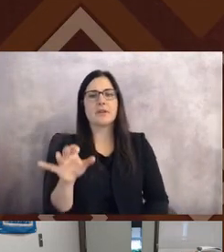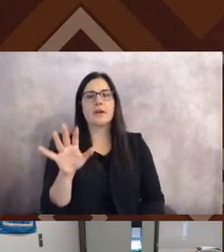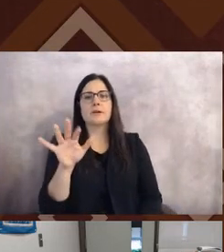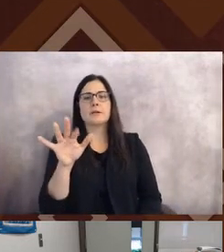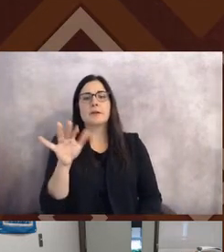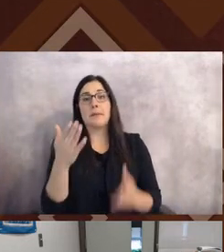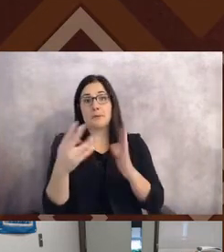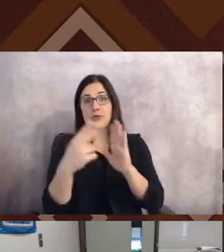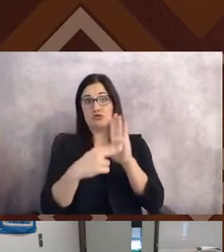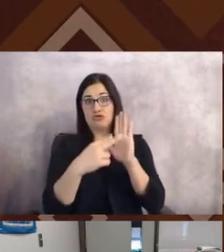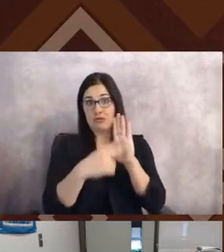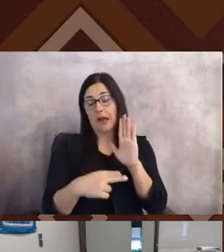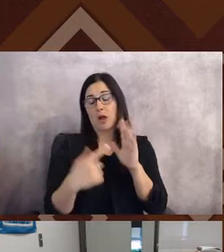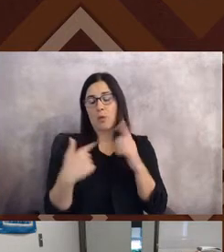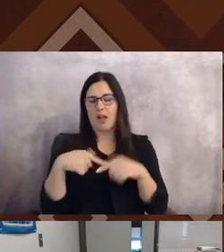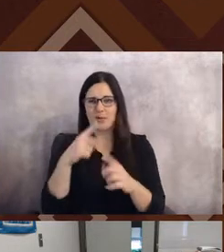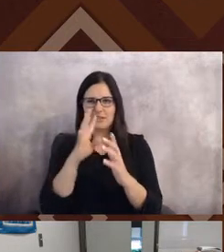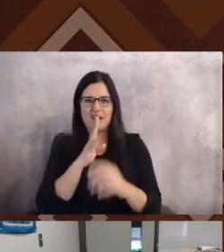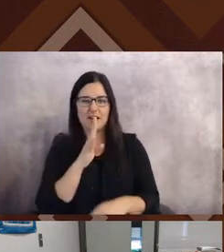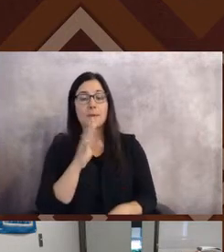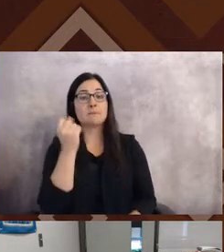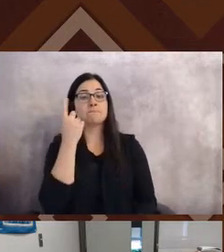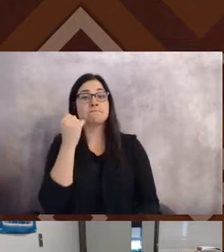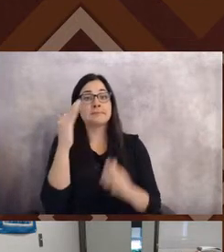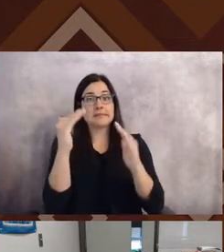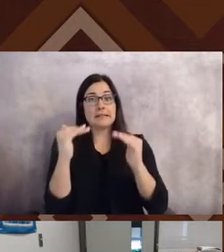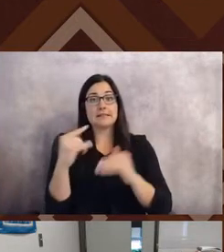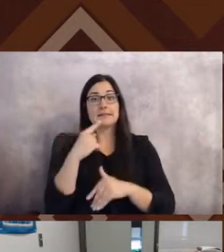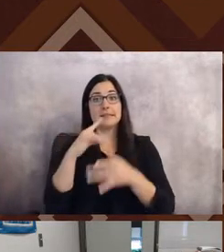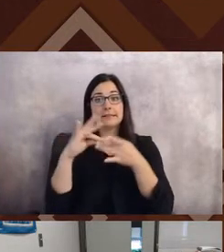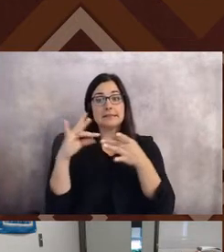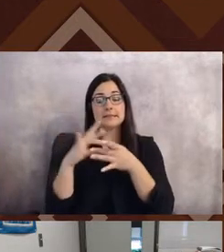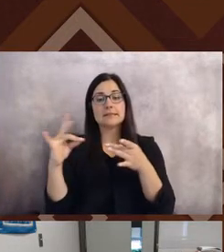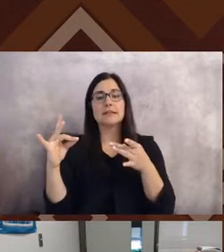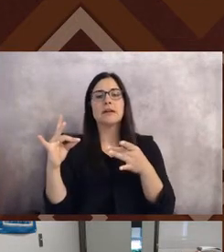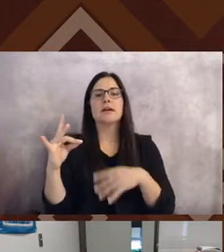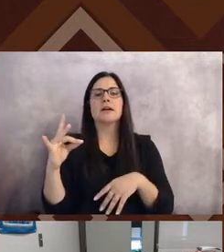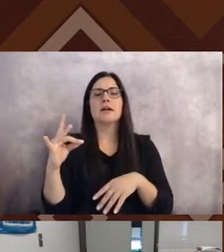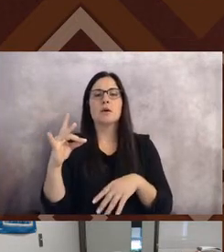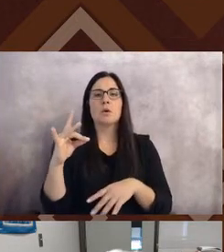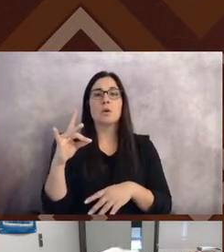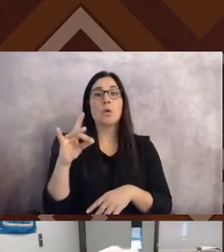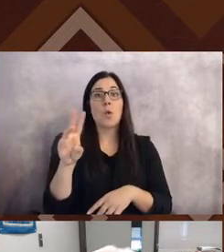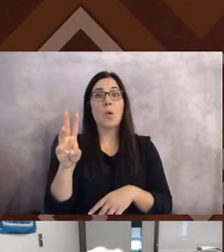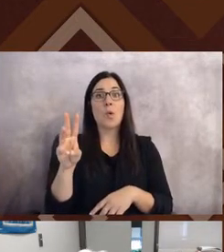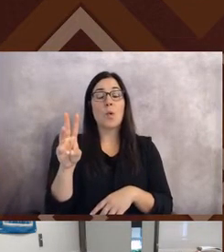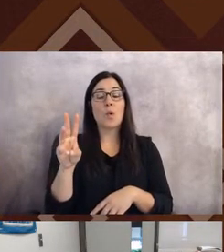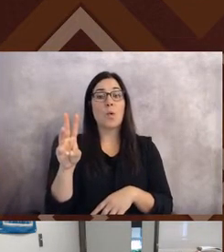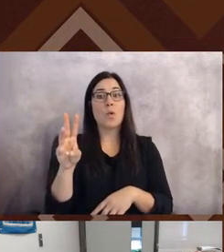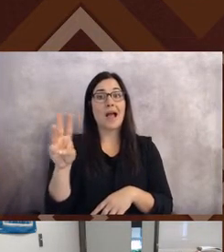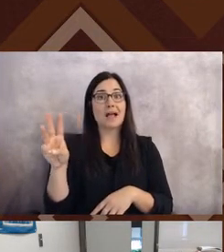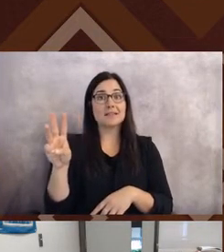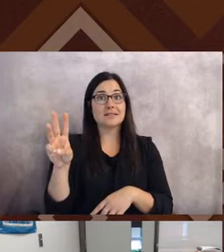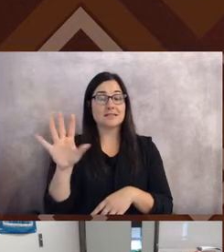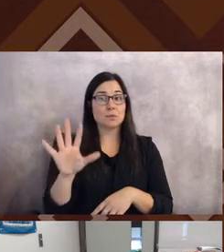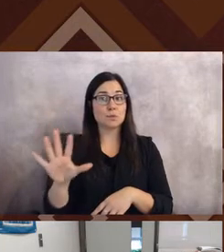like all along the West Coast, obviously, we see examples of these these different cases